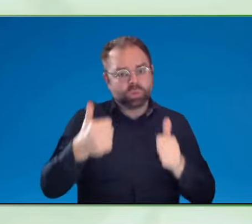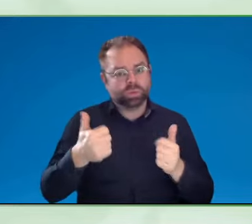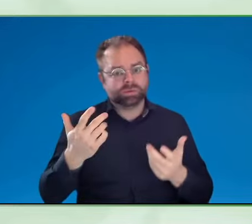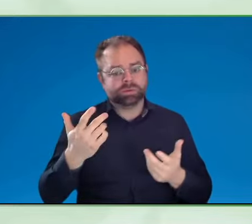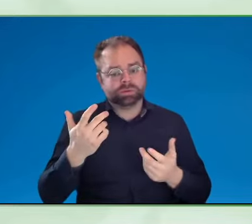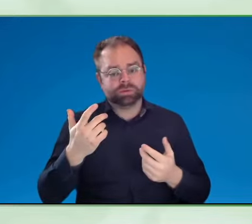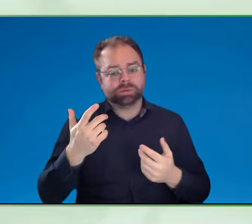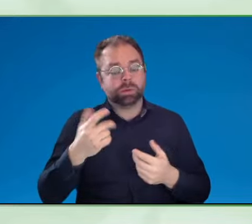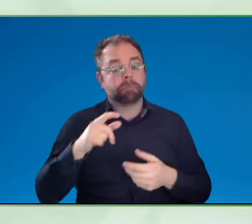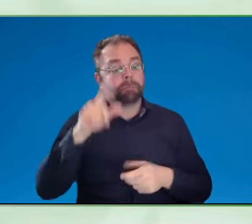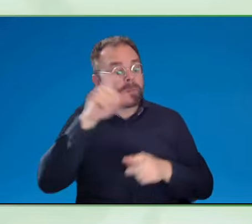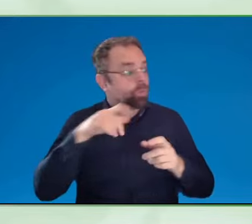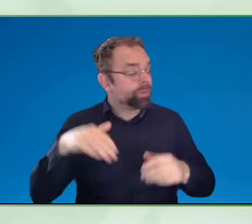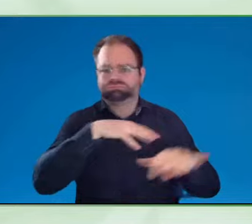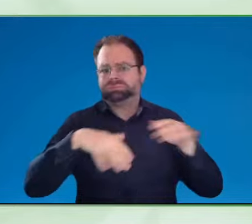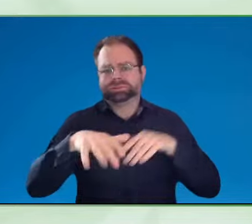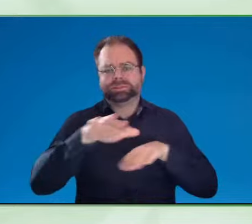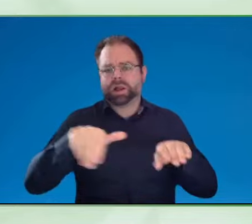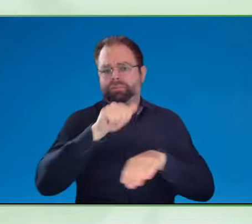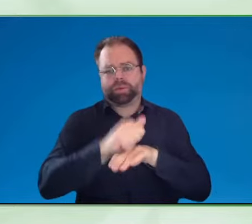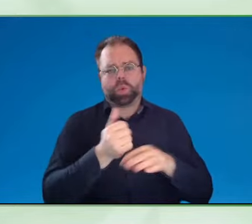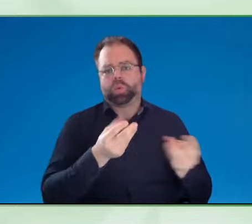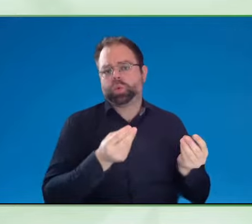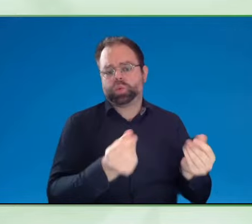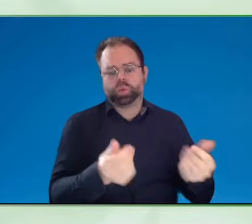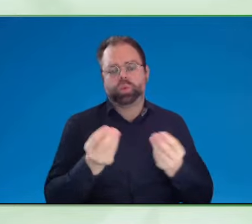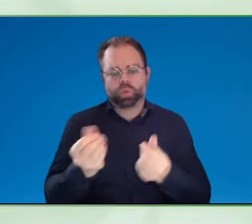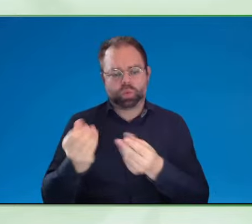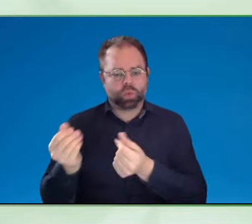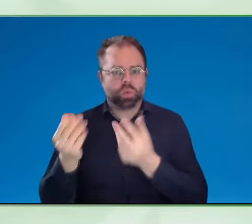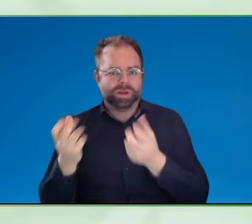How do we get more information?